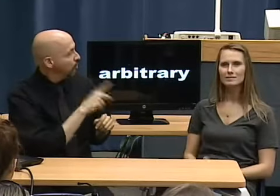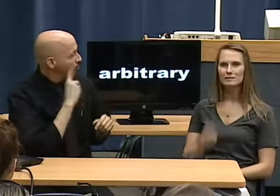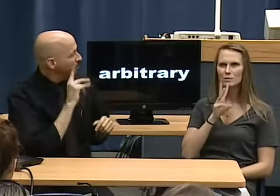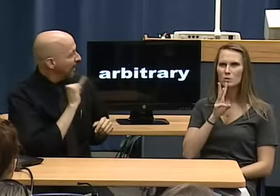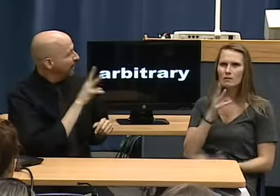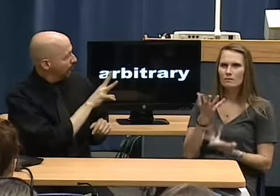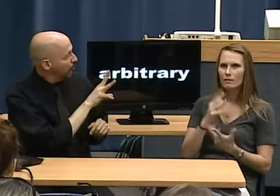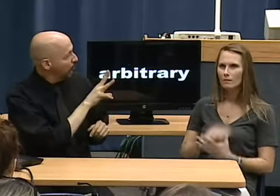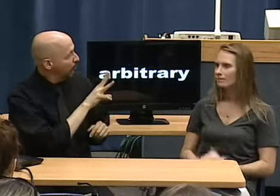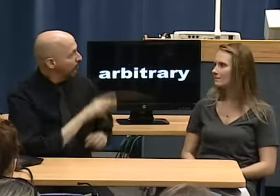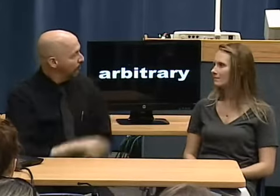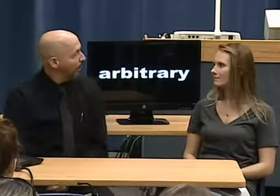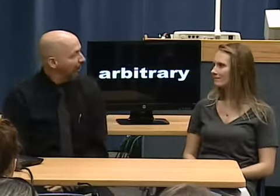It looks like a W.